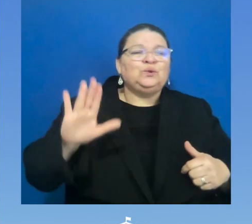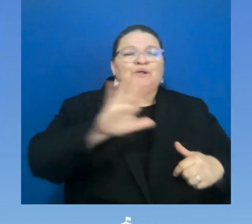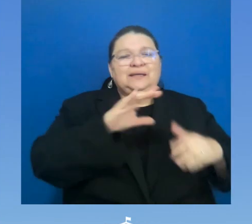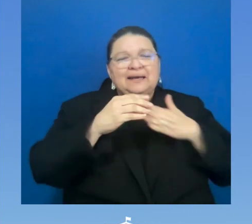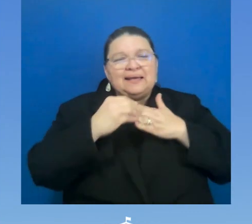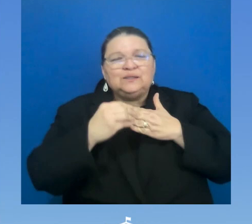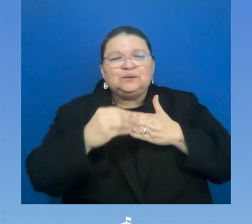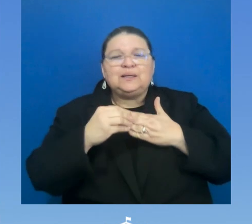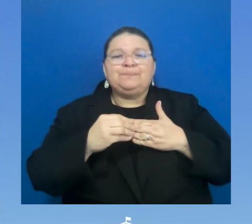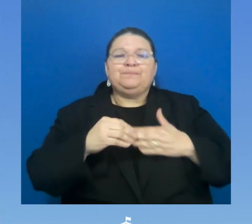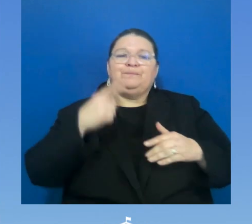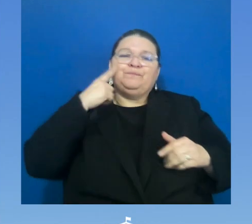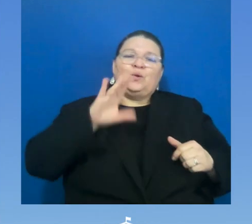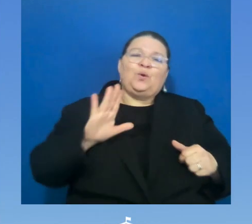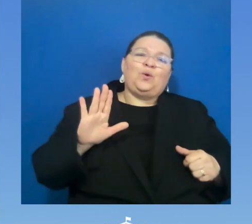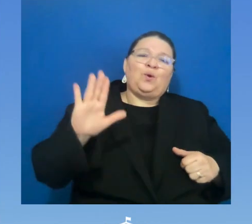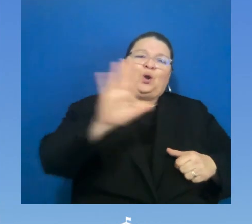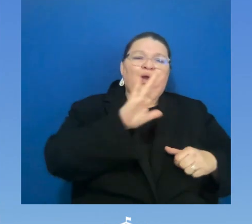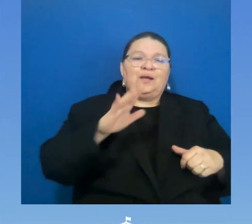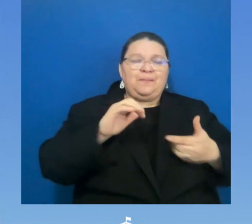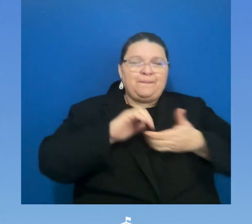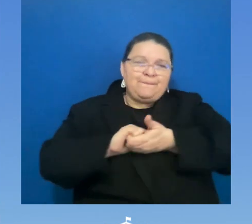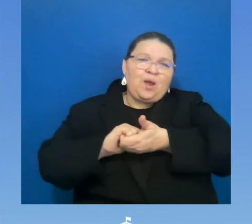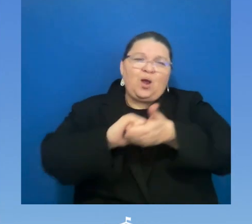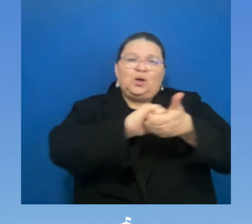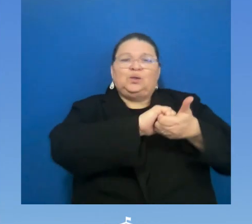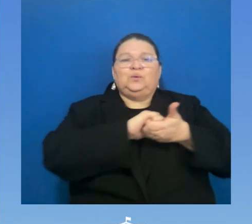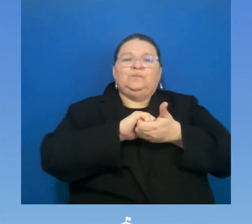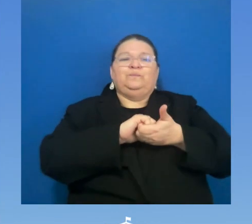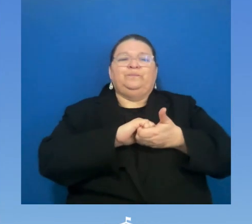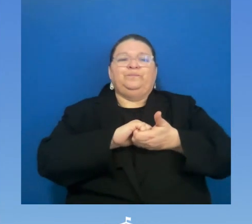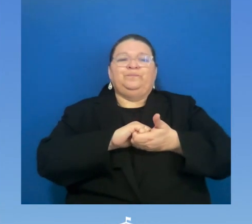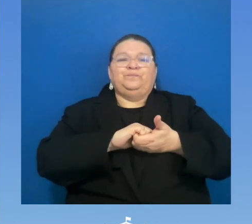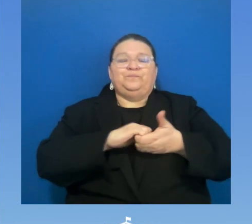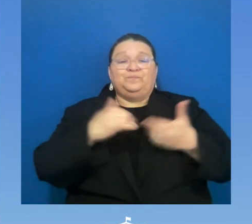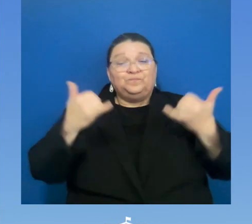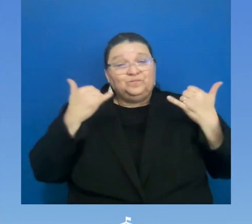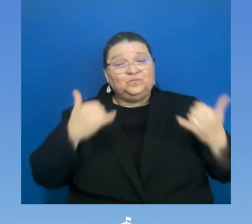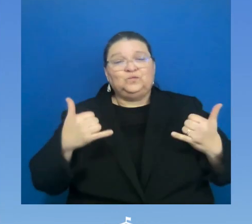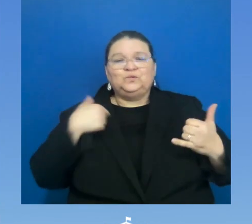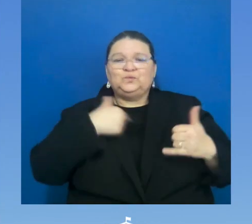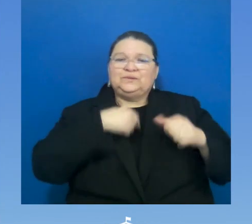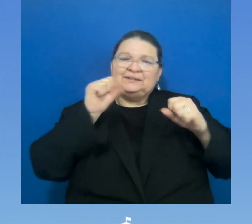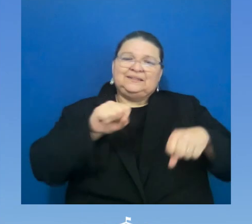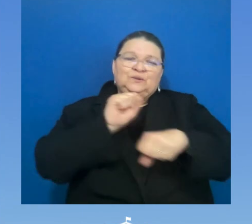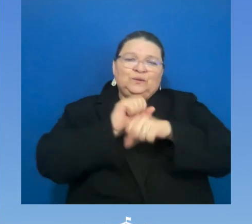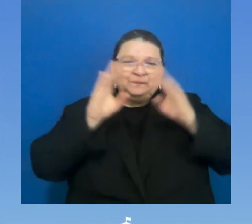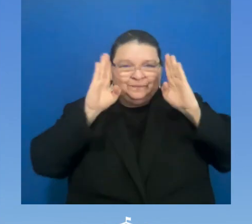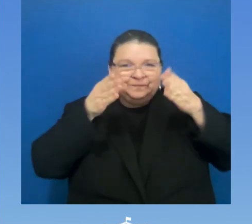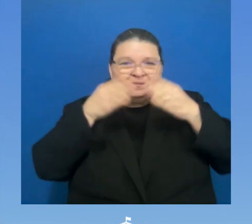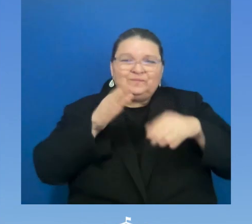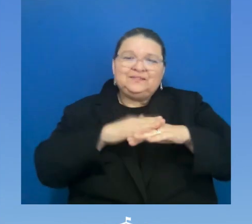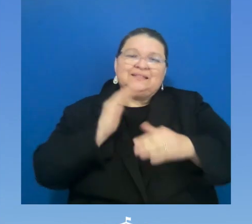and small as we drive this economic recovery forward. And I think that's a appropriate way to end.